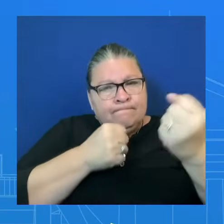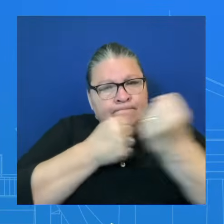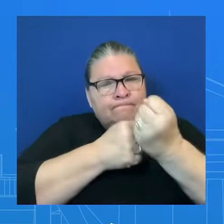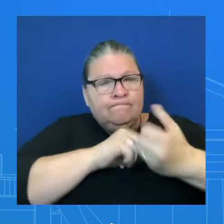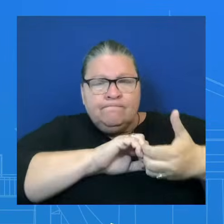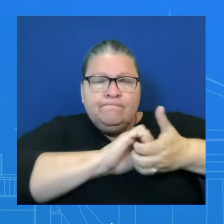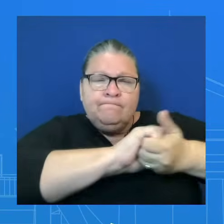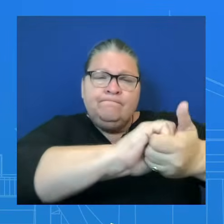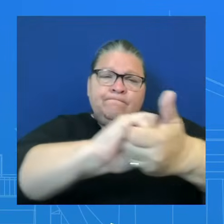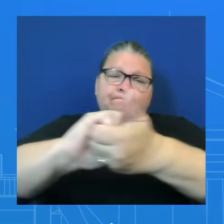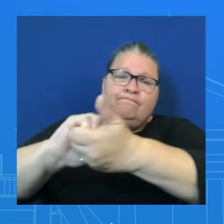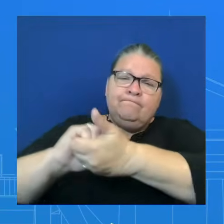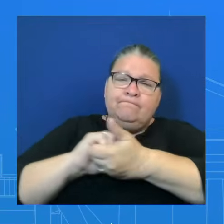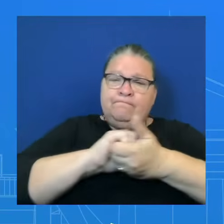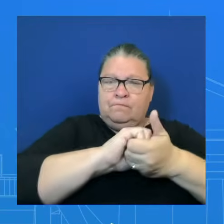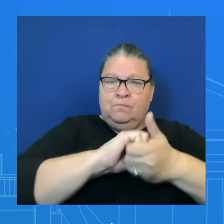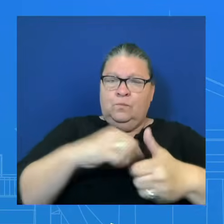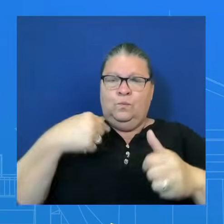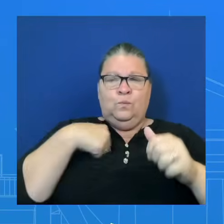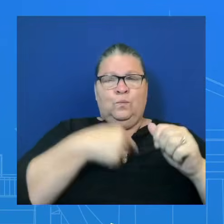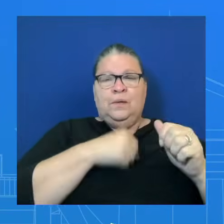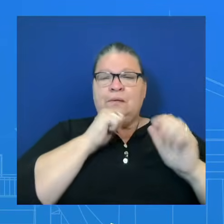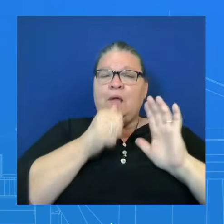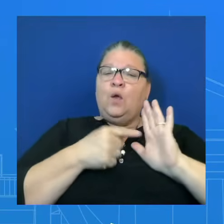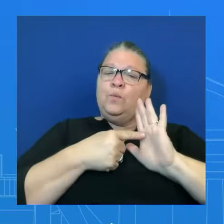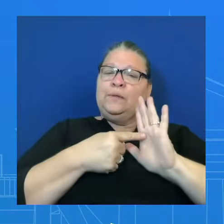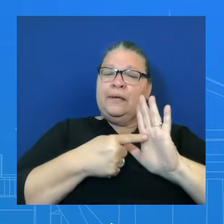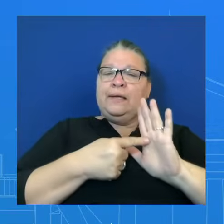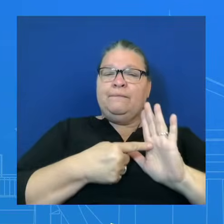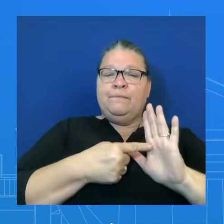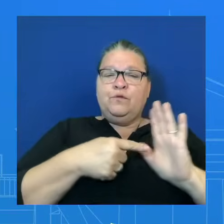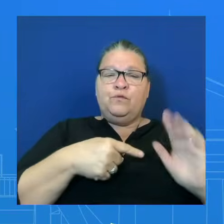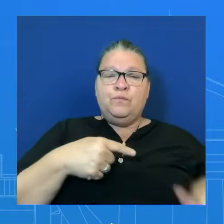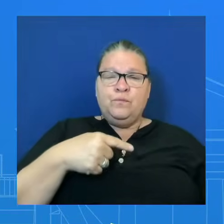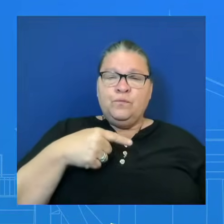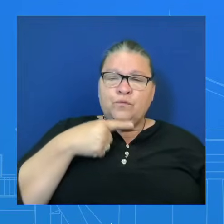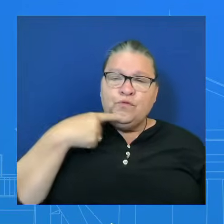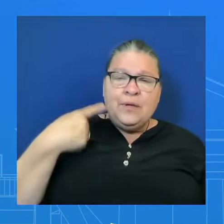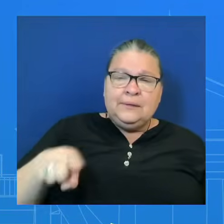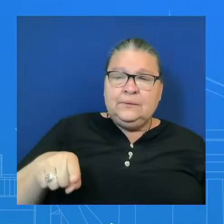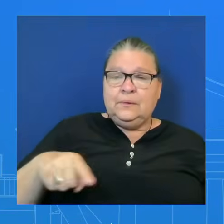But if the message that they're trying to send is that we're not welcome or our presence needs to be diminished,